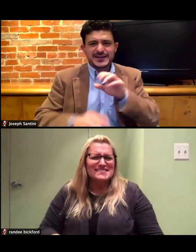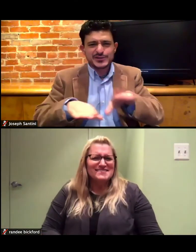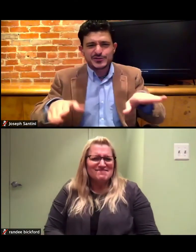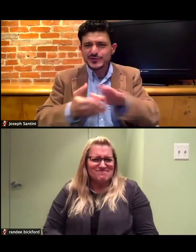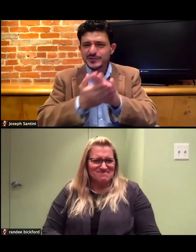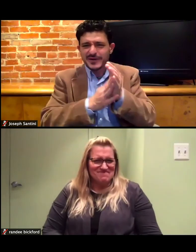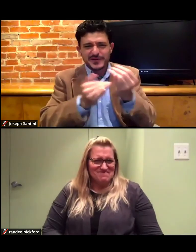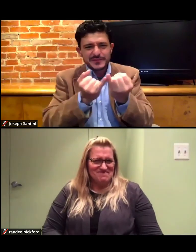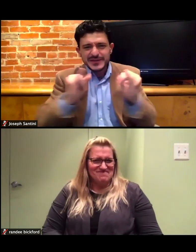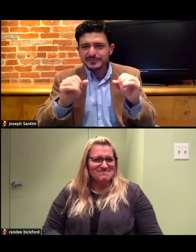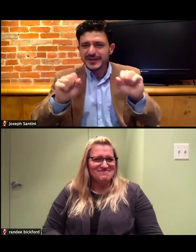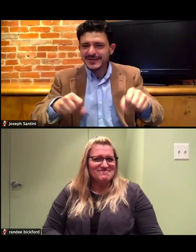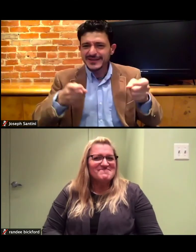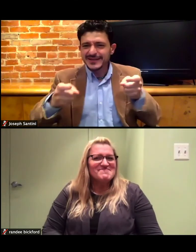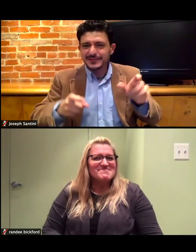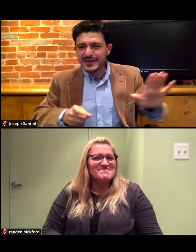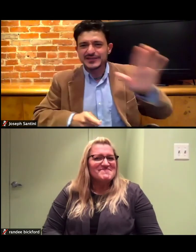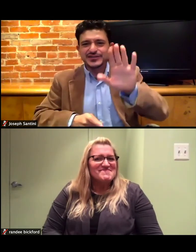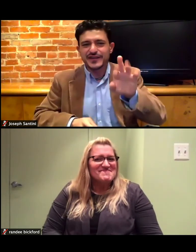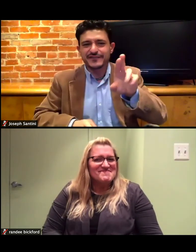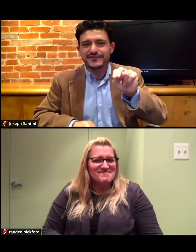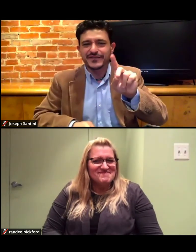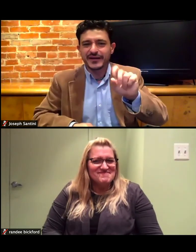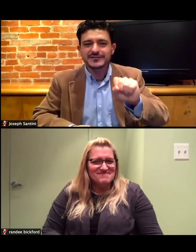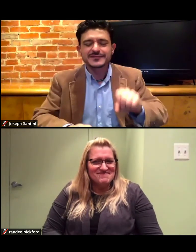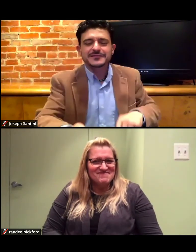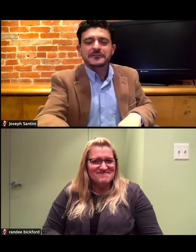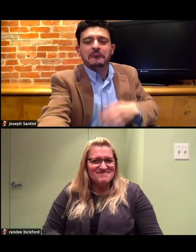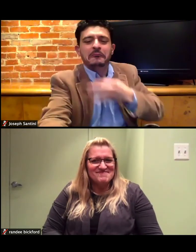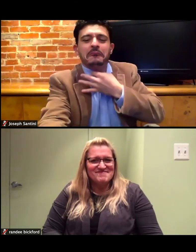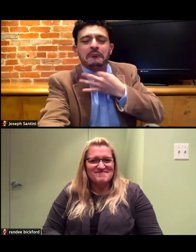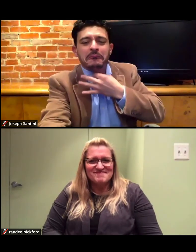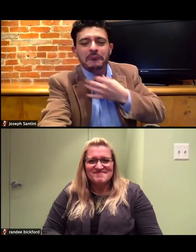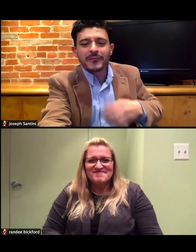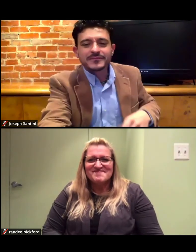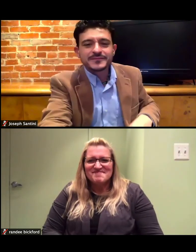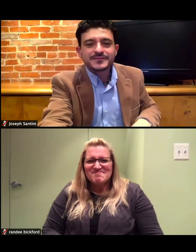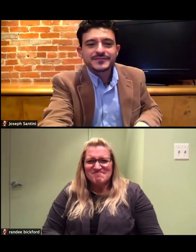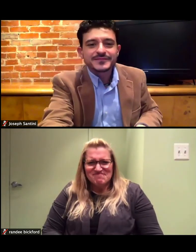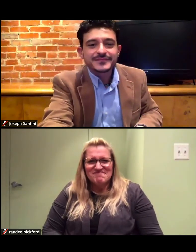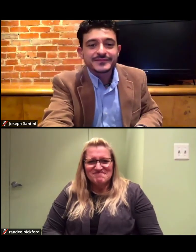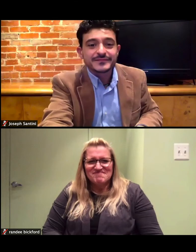At what age do children become independent and able to manage their own phones? In your thoughts on all of that?